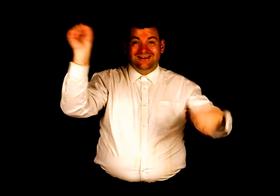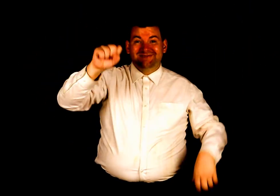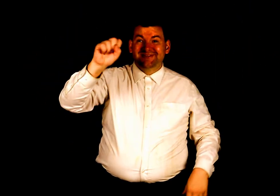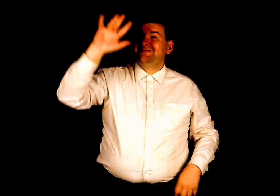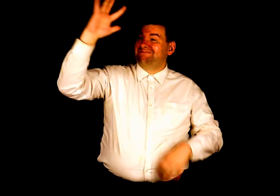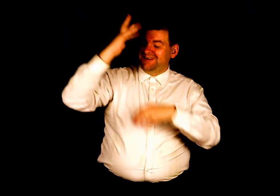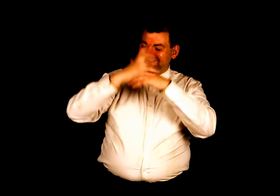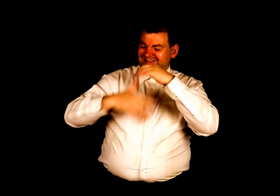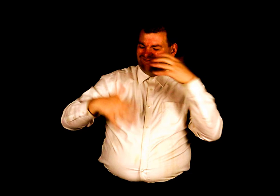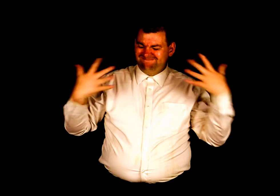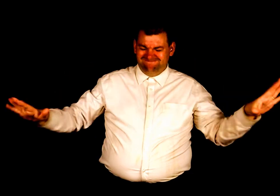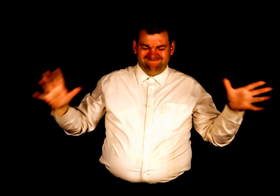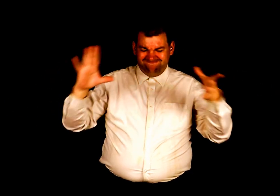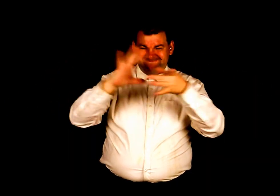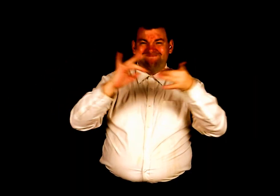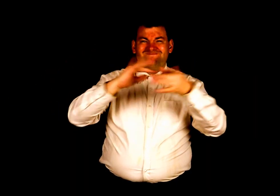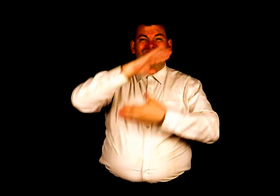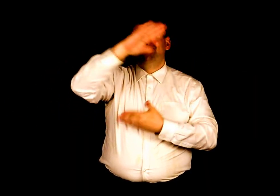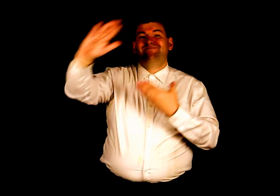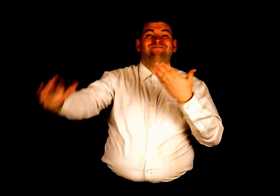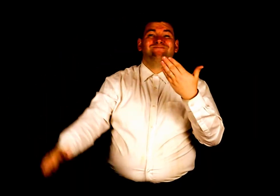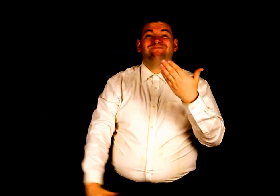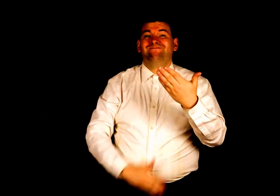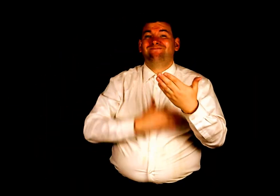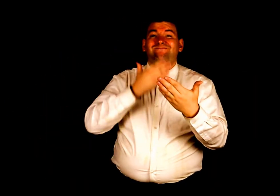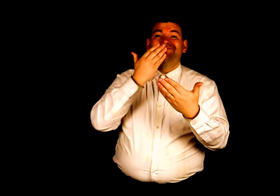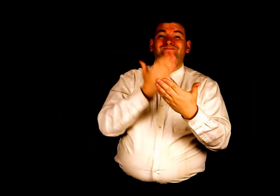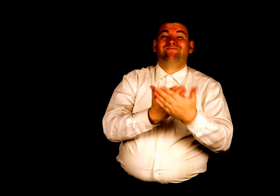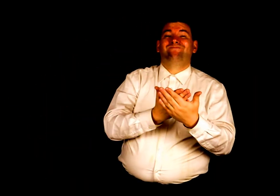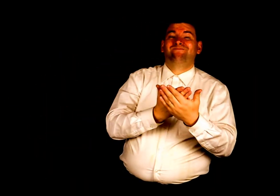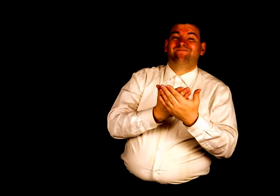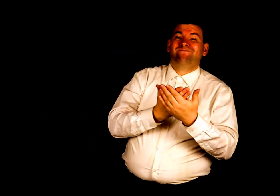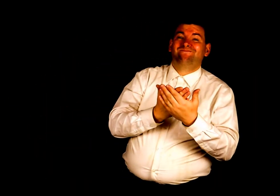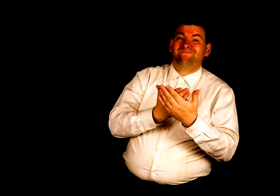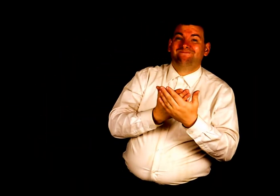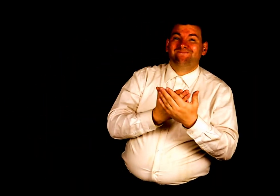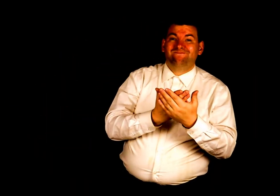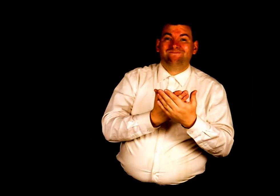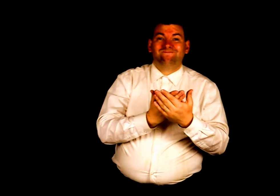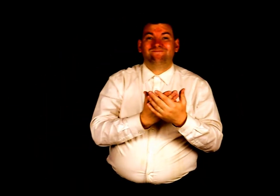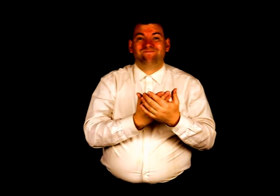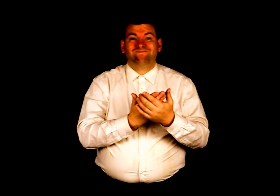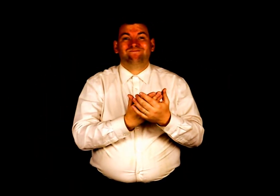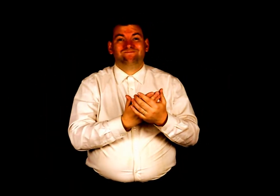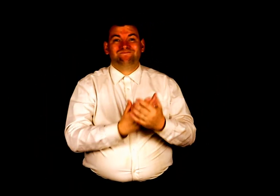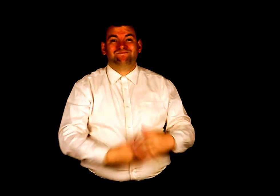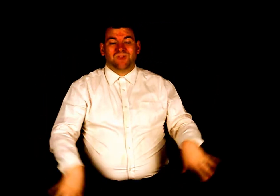yes His blood says it all.